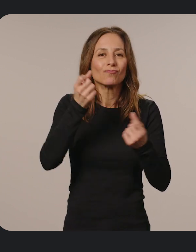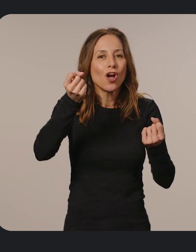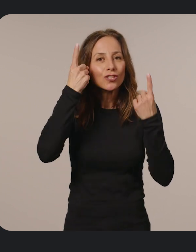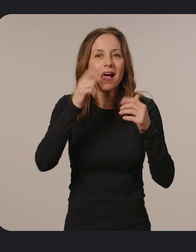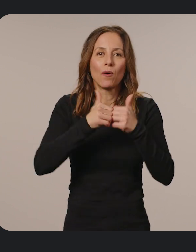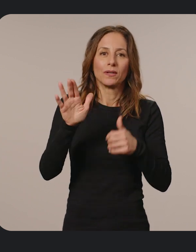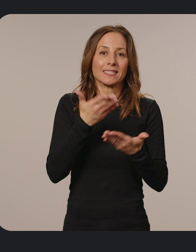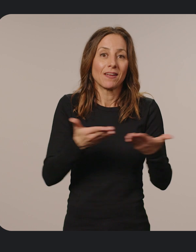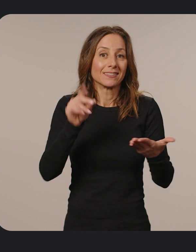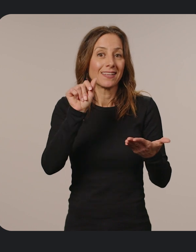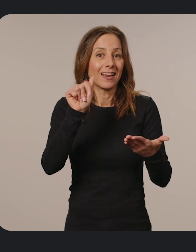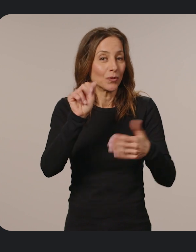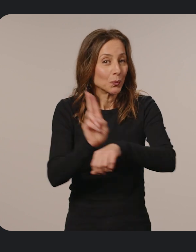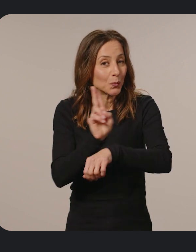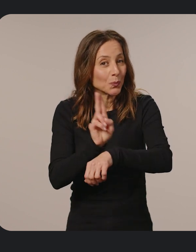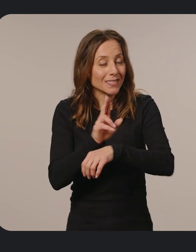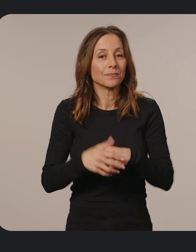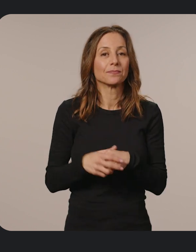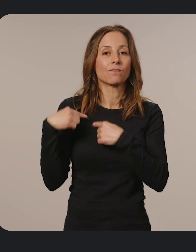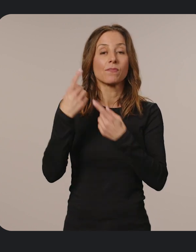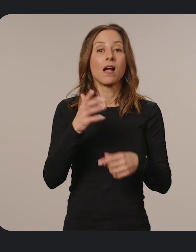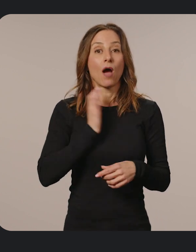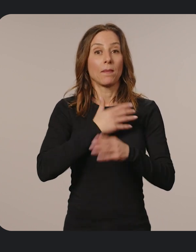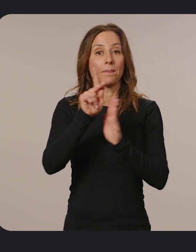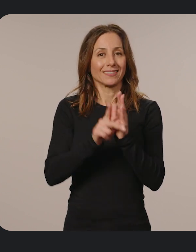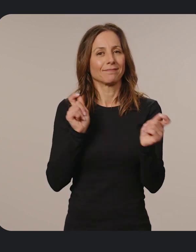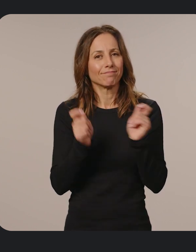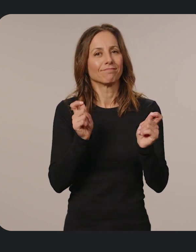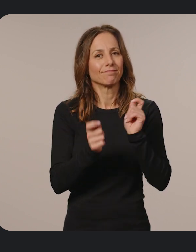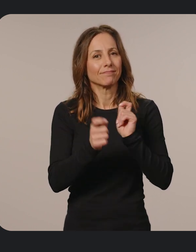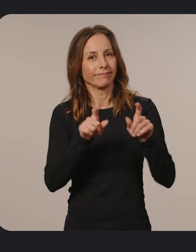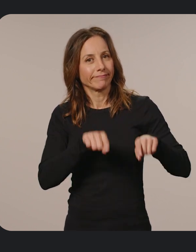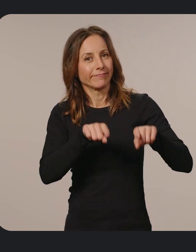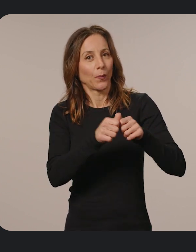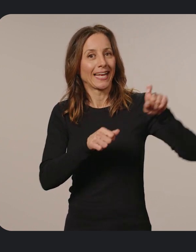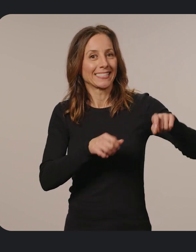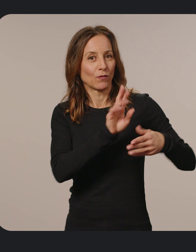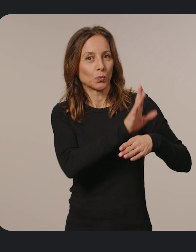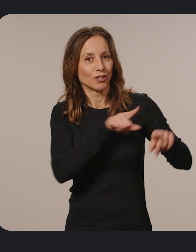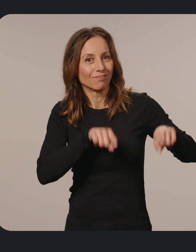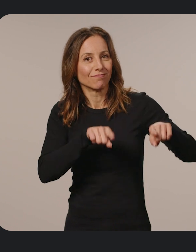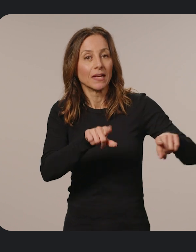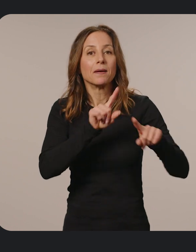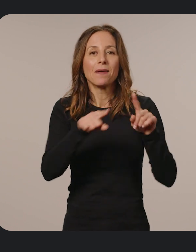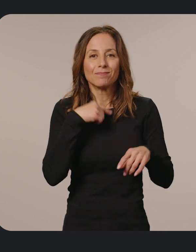to understand how their devices and data are being used. Our policies change as the needs of our users change.